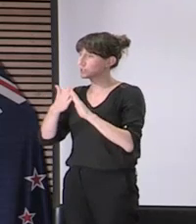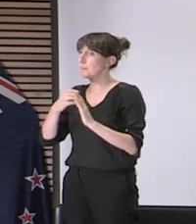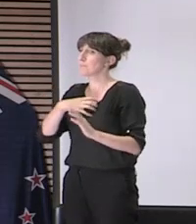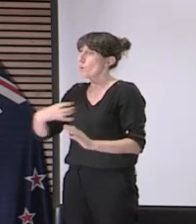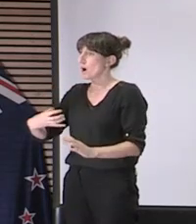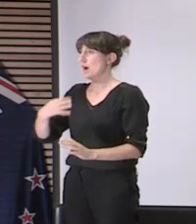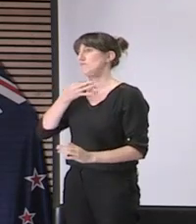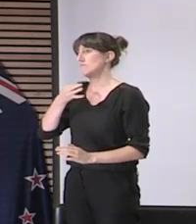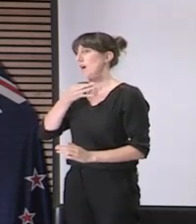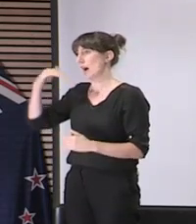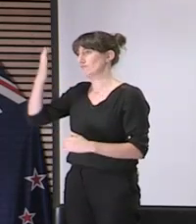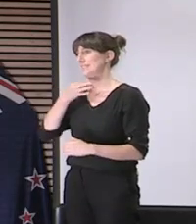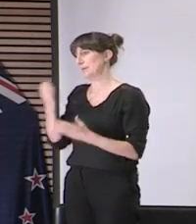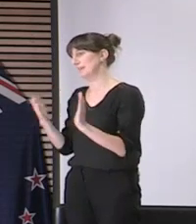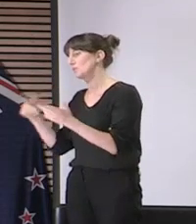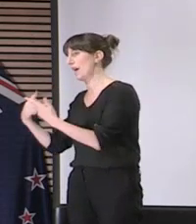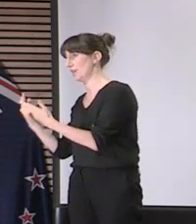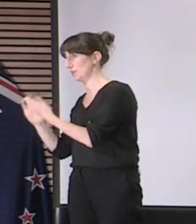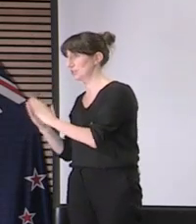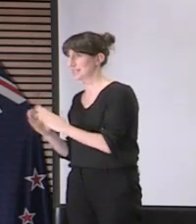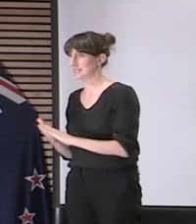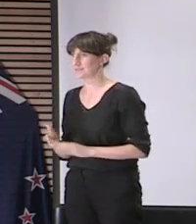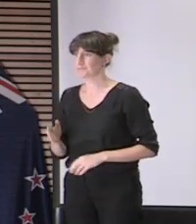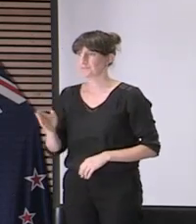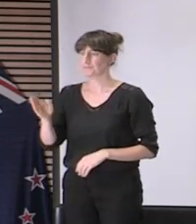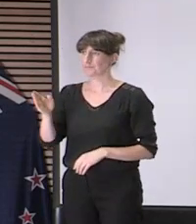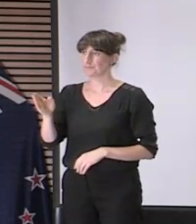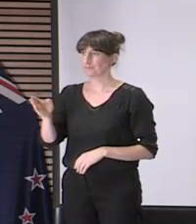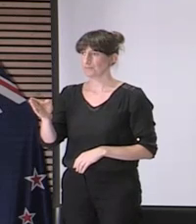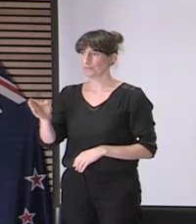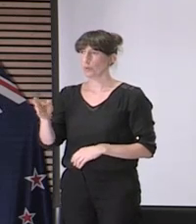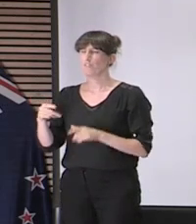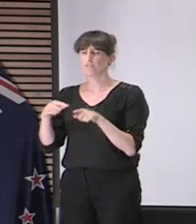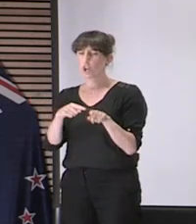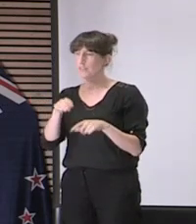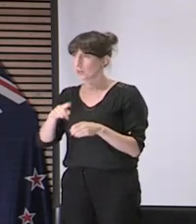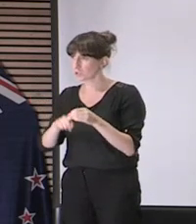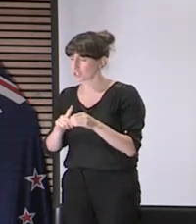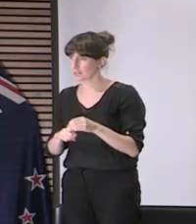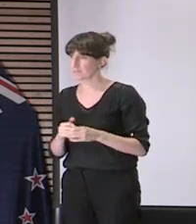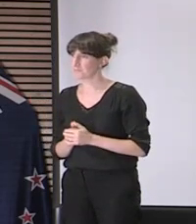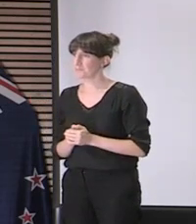focus on and who might be more vulnerable than others and zoo we have relied on the